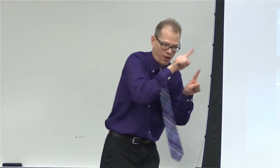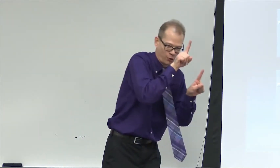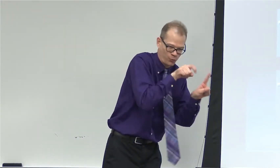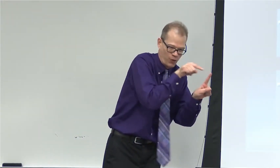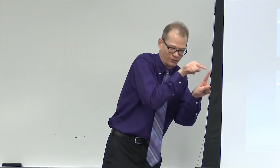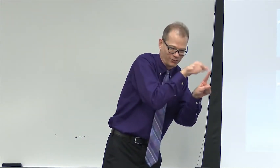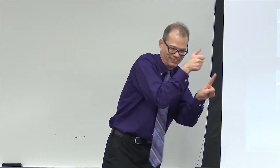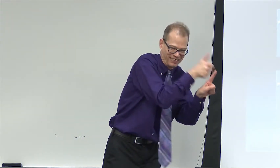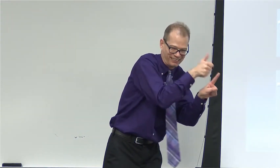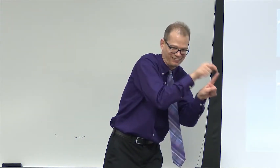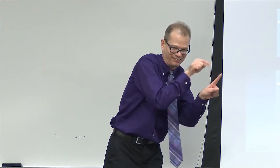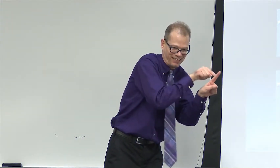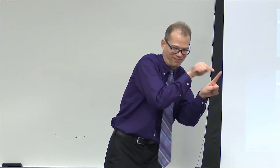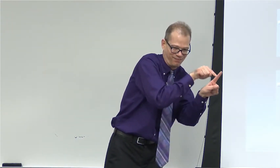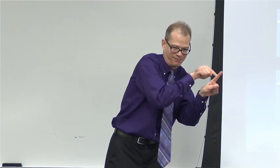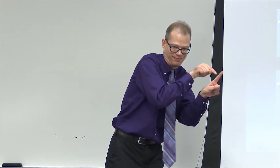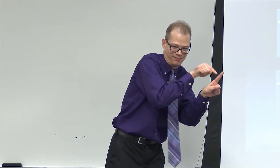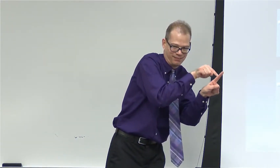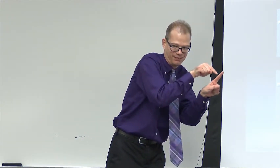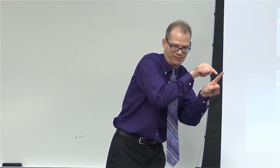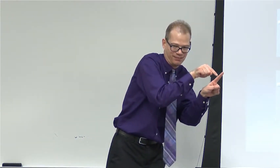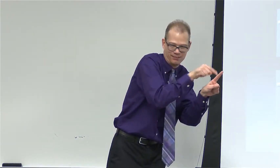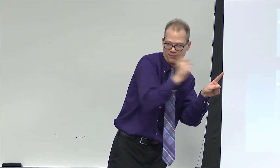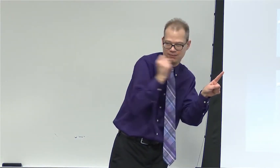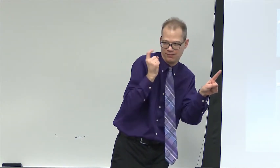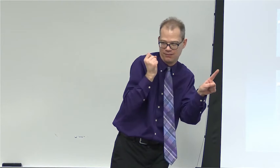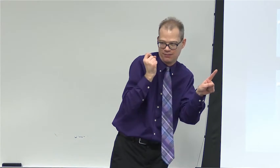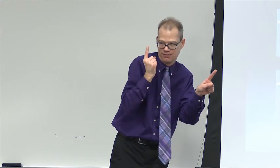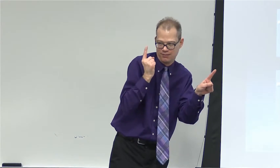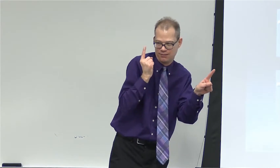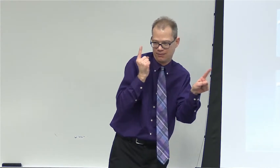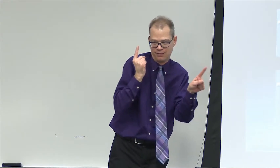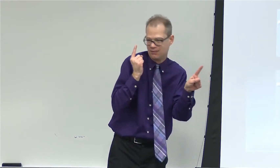of the question itself. Do you get me?